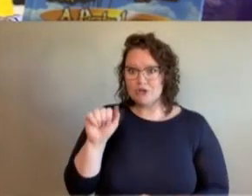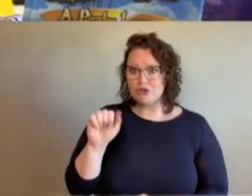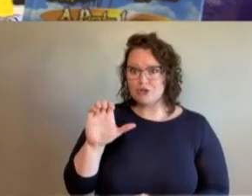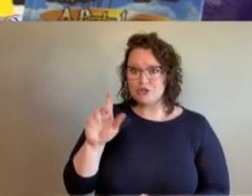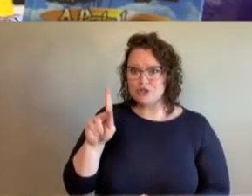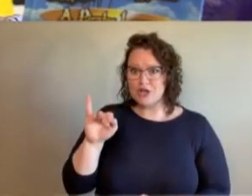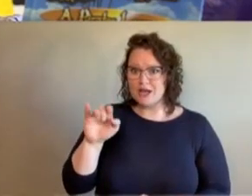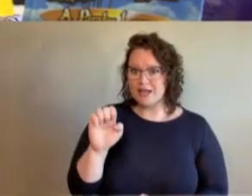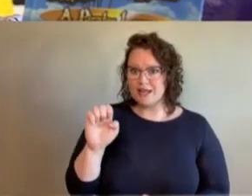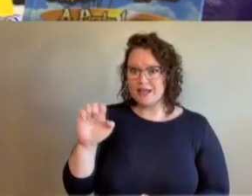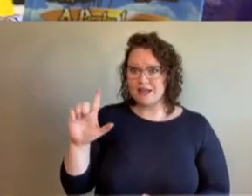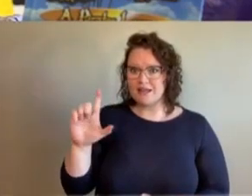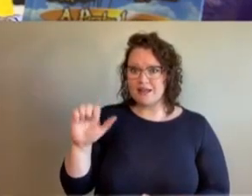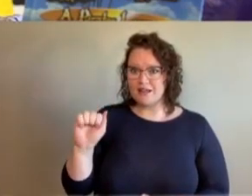talking about pirates today.